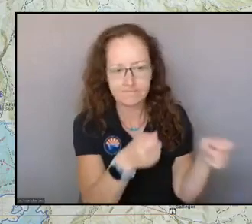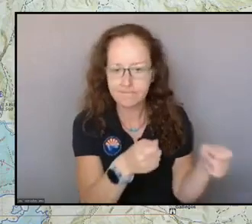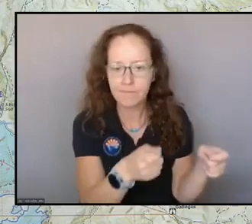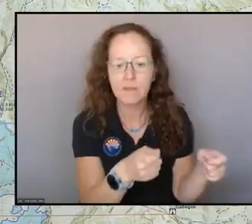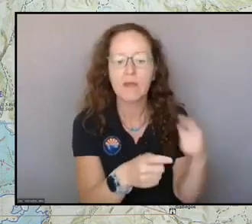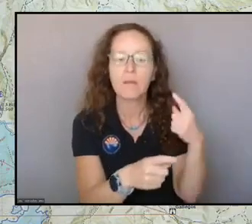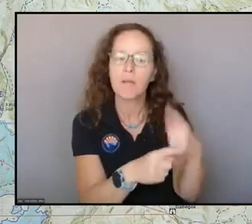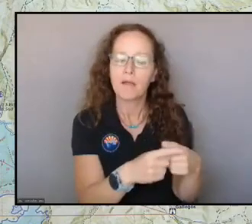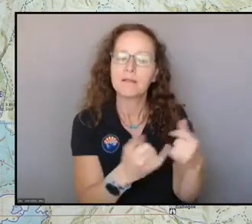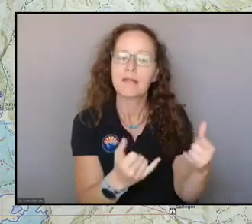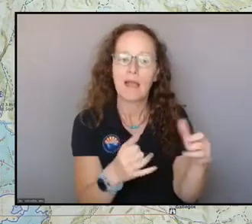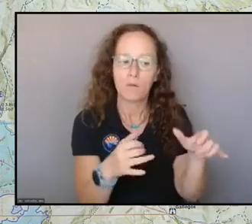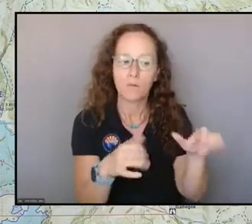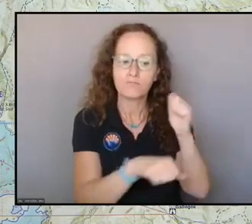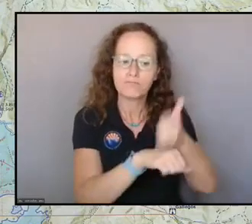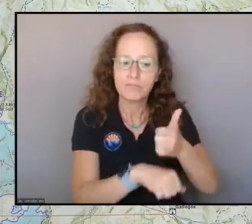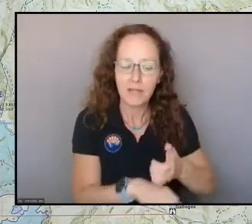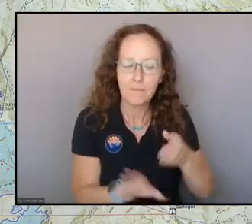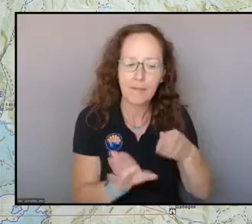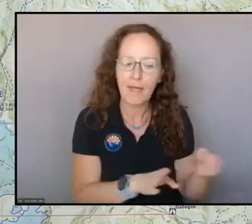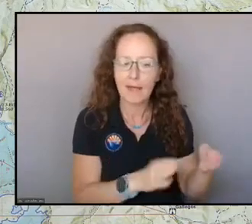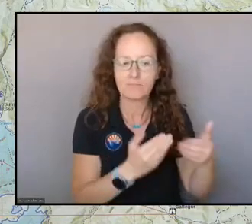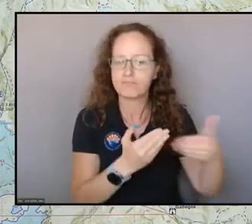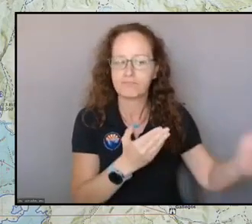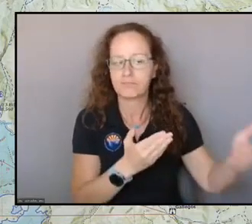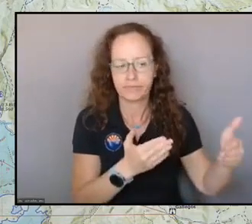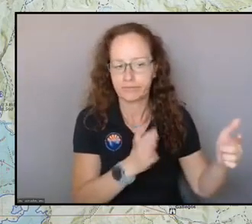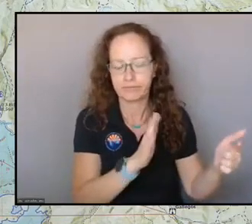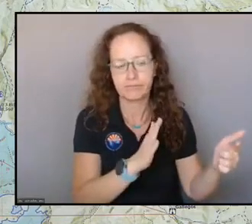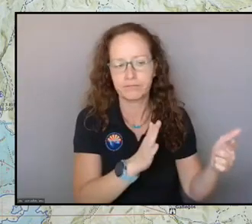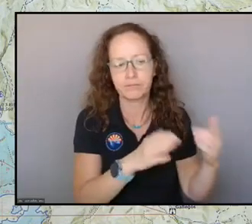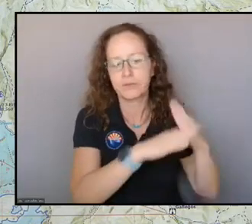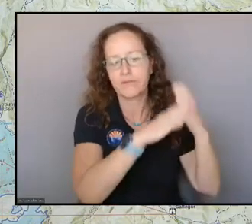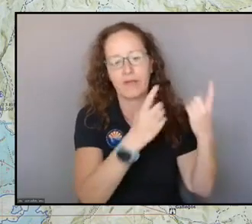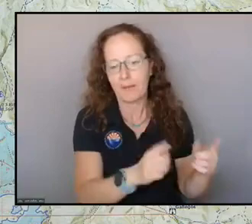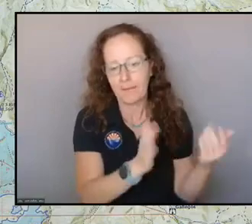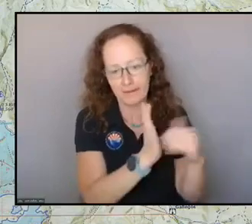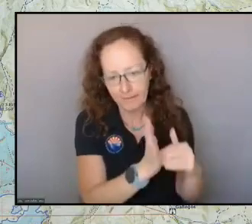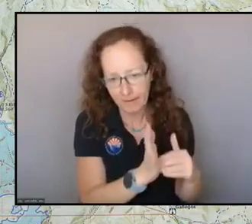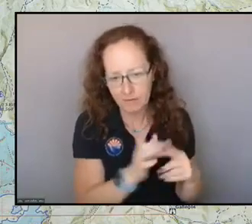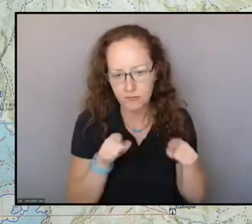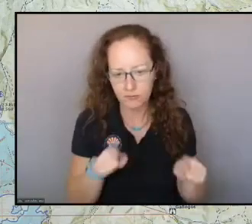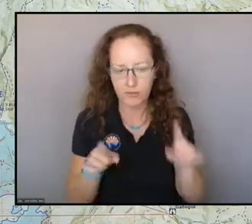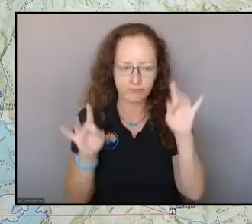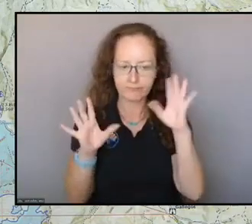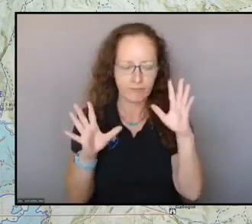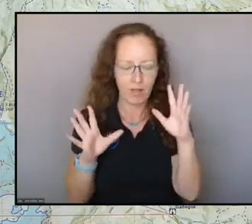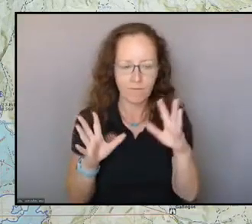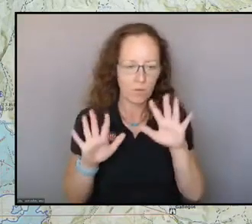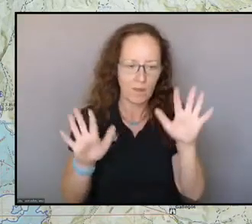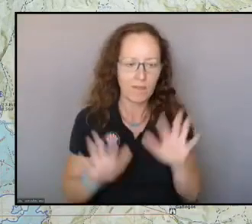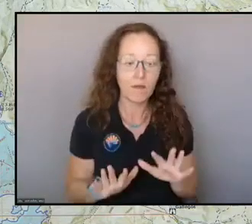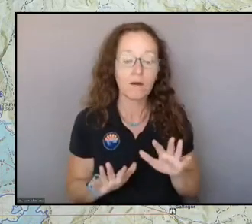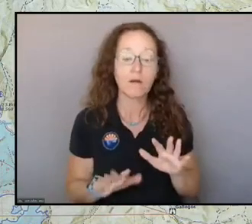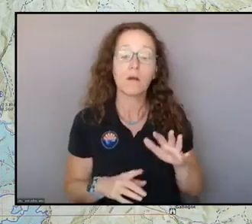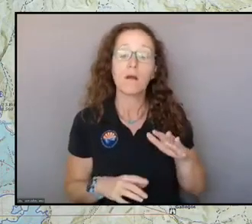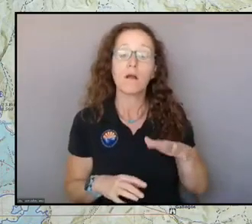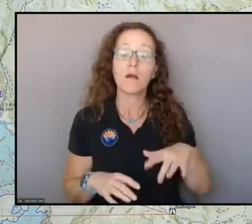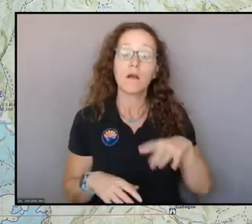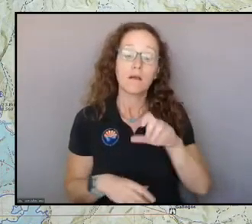HAPPENING WHILE WE ARE IN THIS CRITICAL FIRE WEATHER PERIOD. THE RAPPELERS PUT IN BY SERPENT LAKE, THEY WERE ABLE TO COME OUT TODAY.